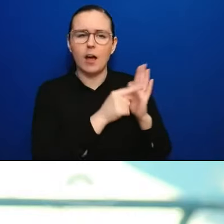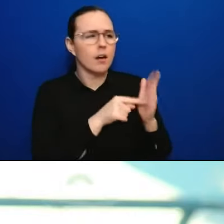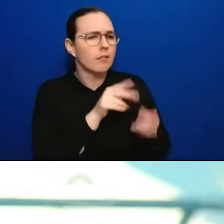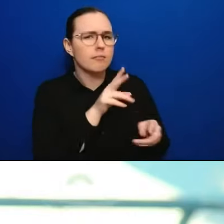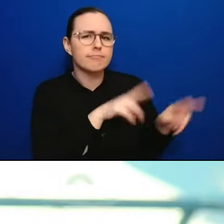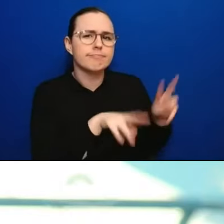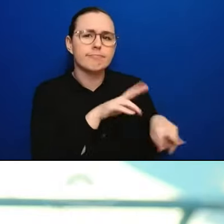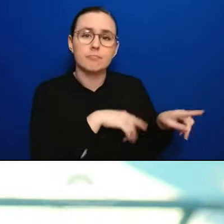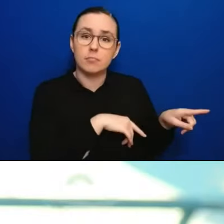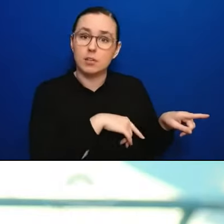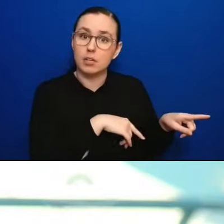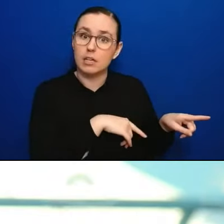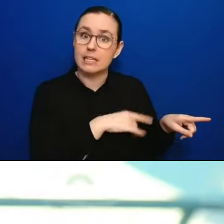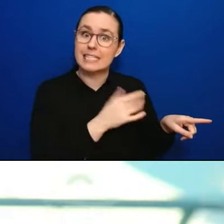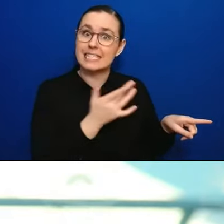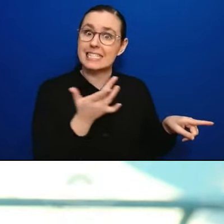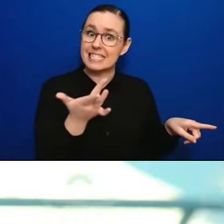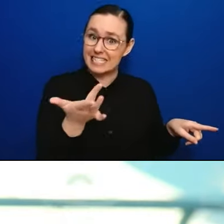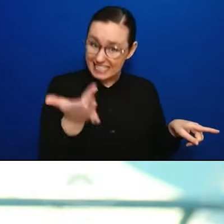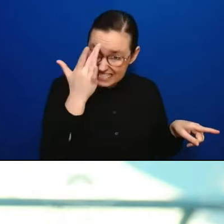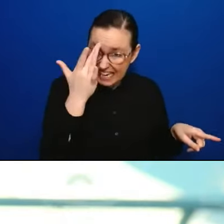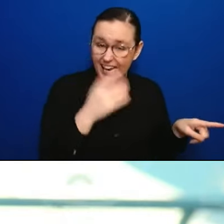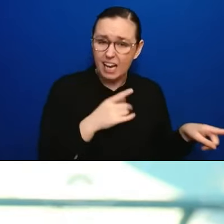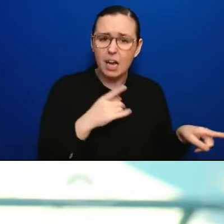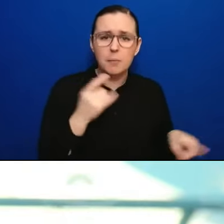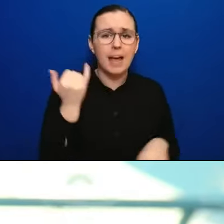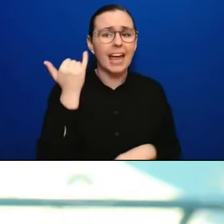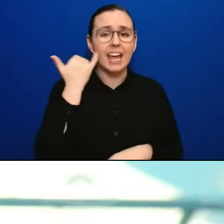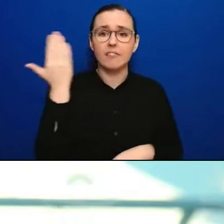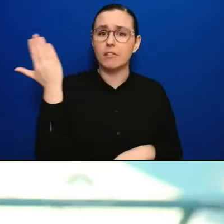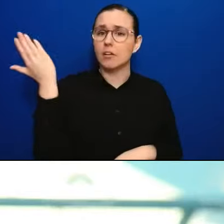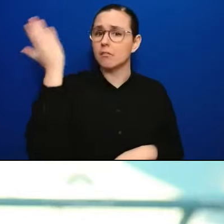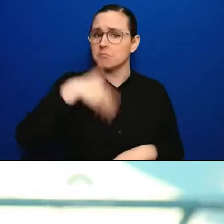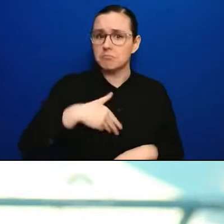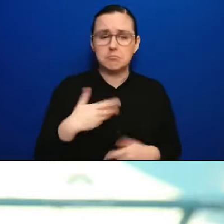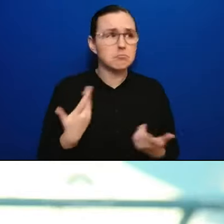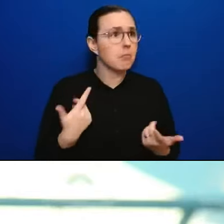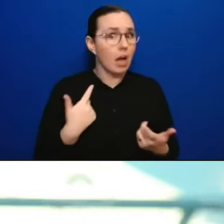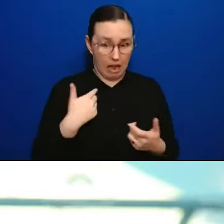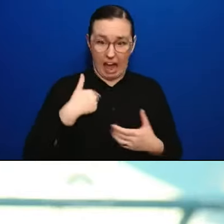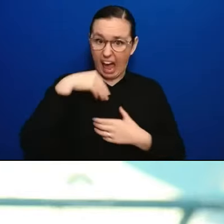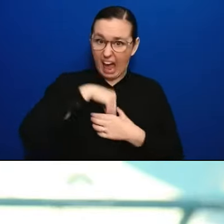Whether there's severe illness so more a more symptomatic